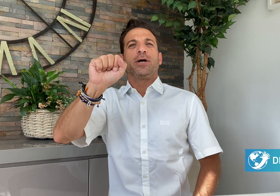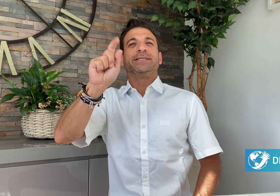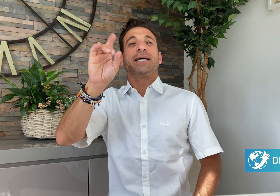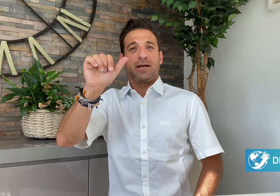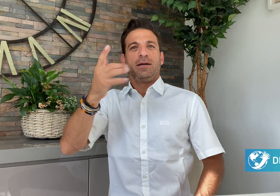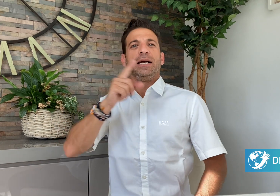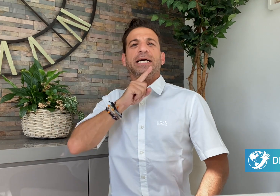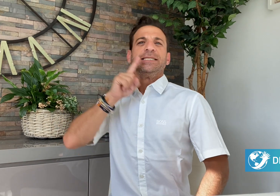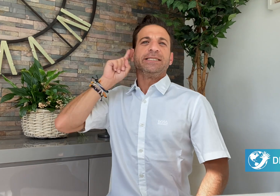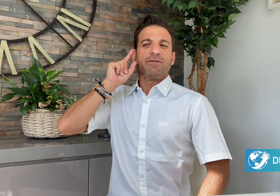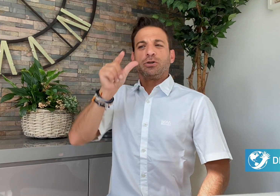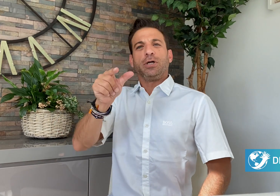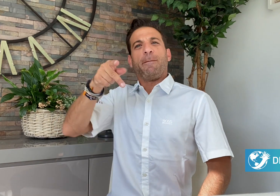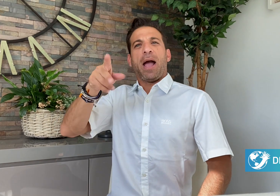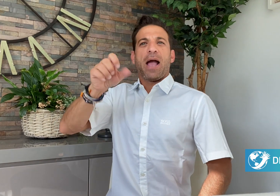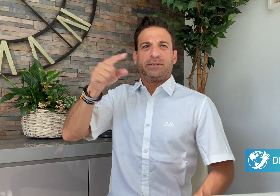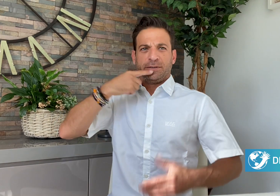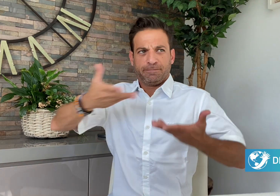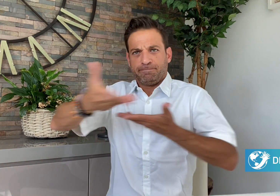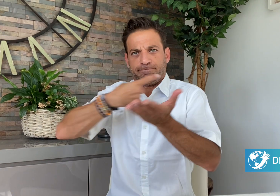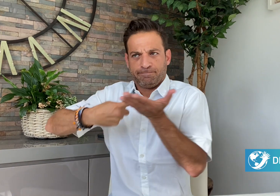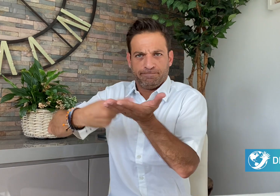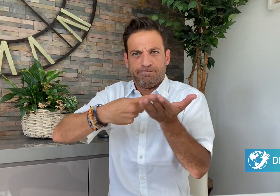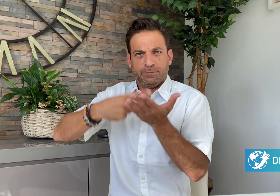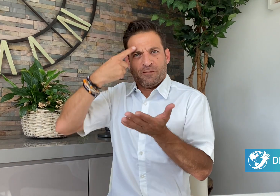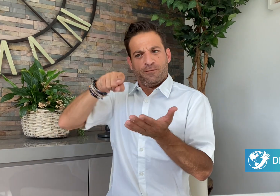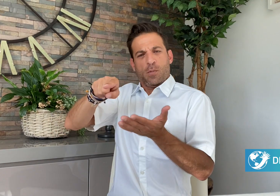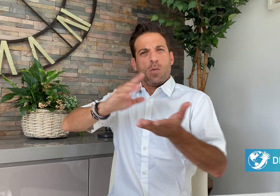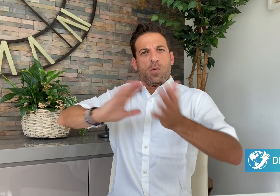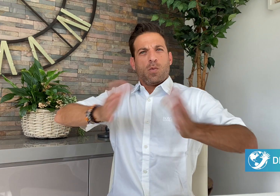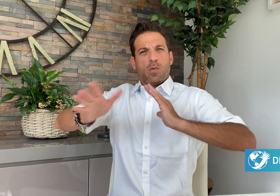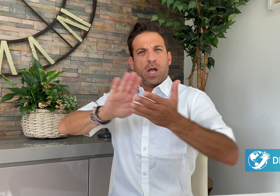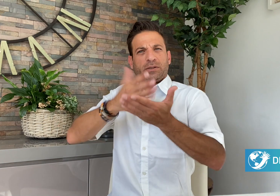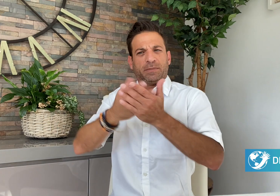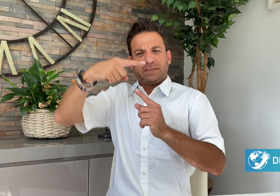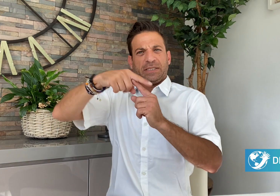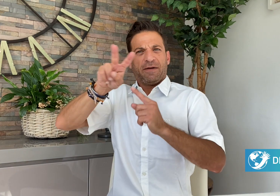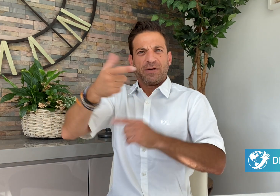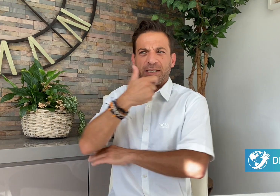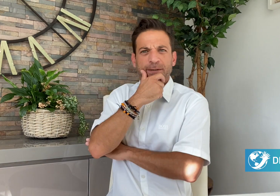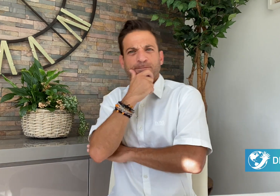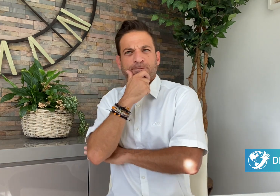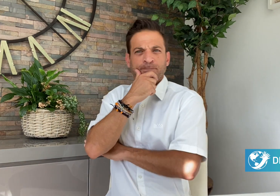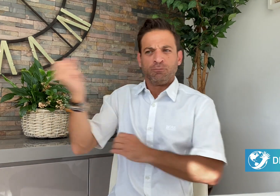This week, we will focus on how Deaf people can workaround